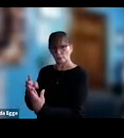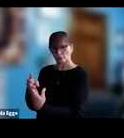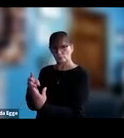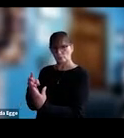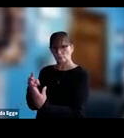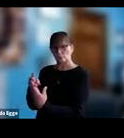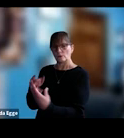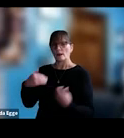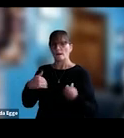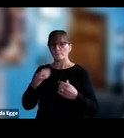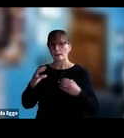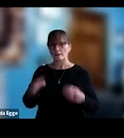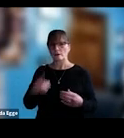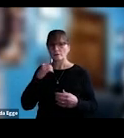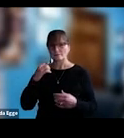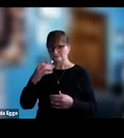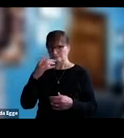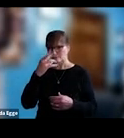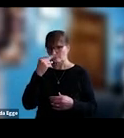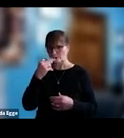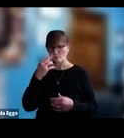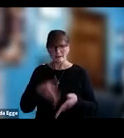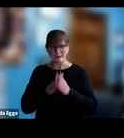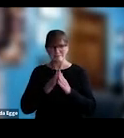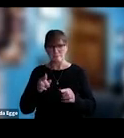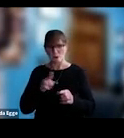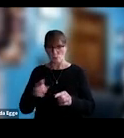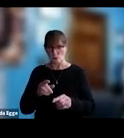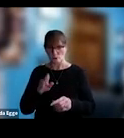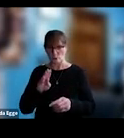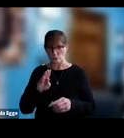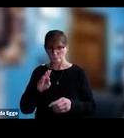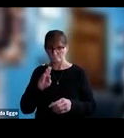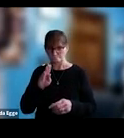My clients also think it's funny when I ask them like, "Oh, were you sober when you were incarcerated?"